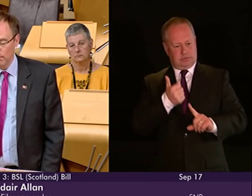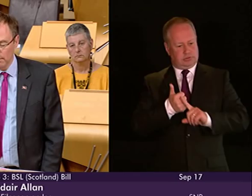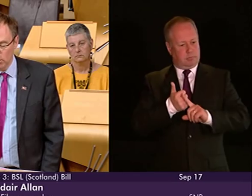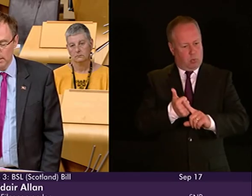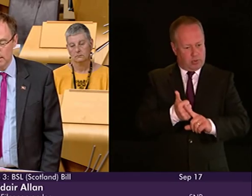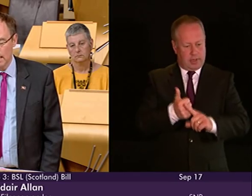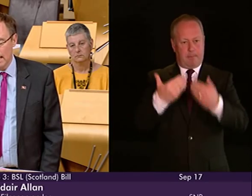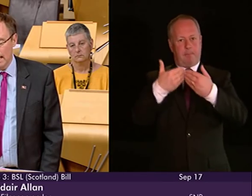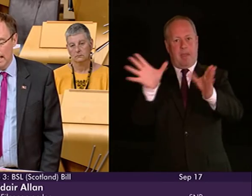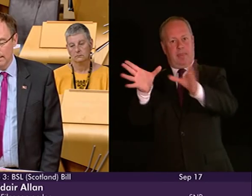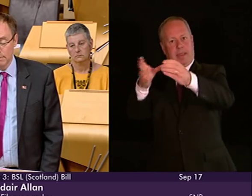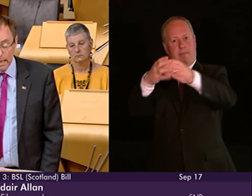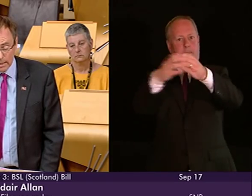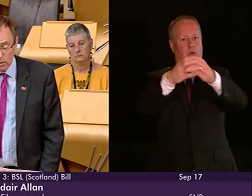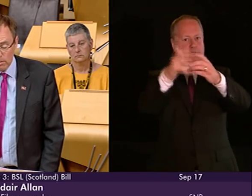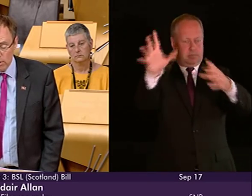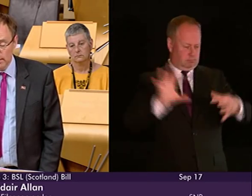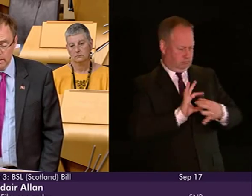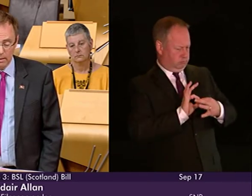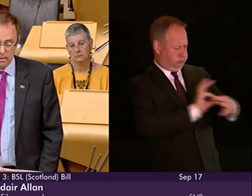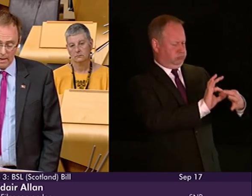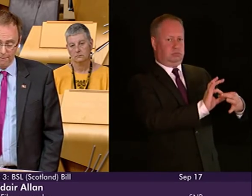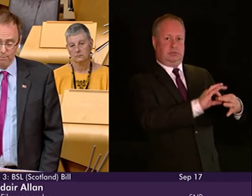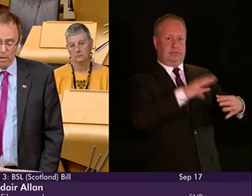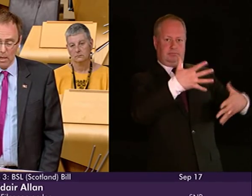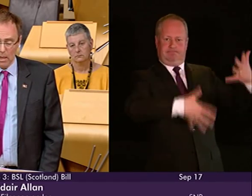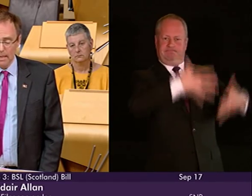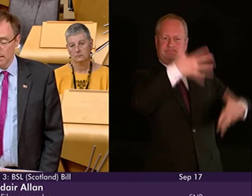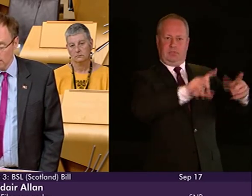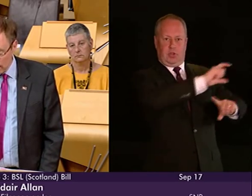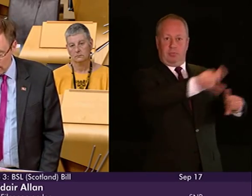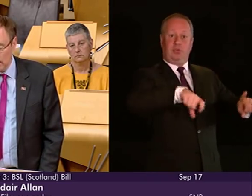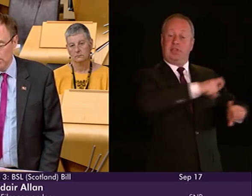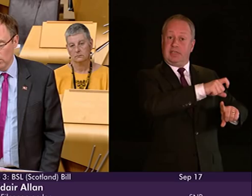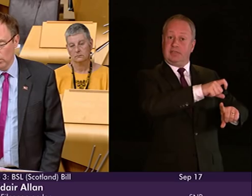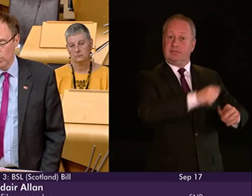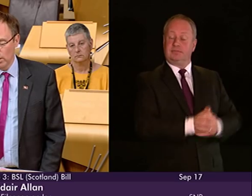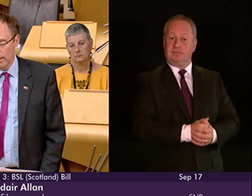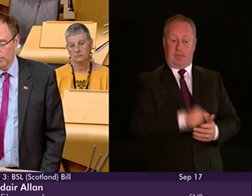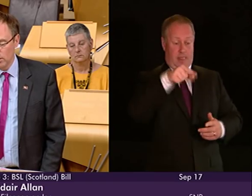public bodies and the BSL communities that they serve. It is that engagement that will help